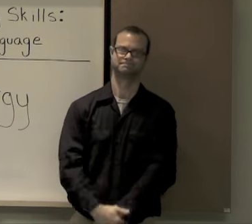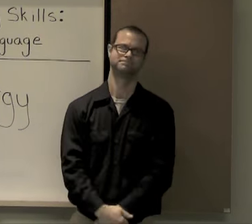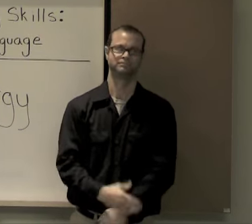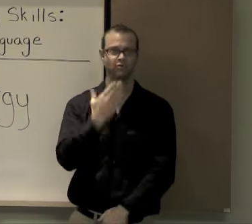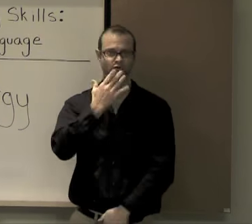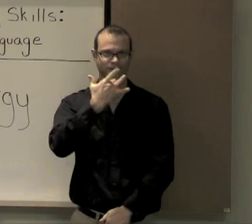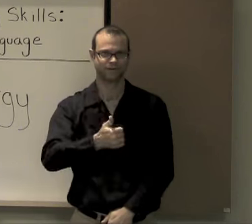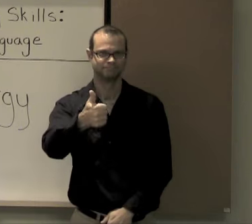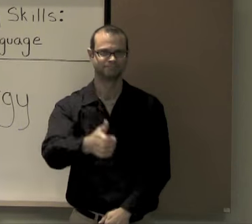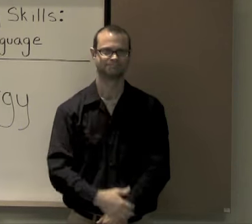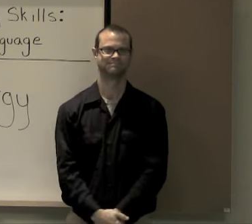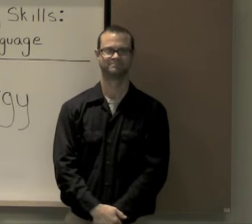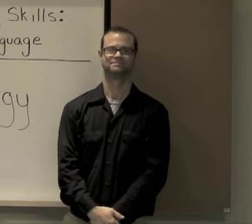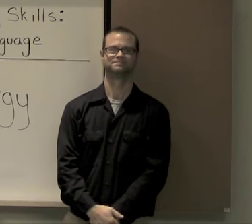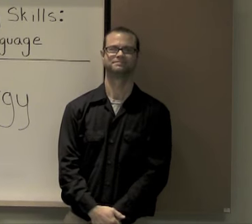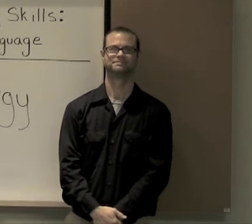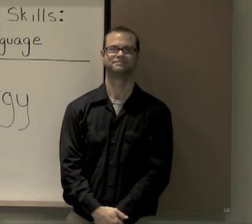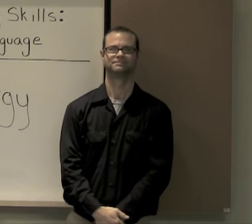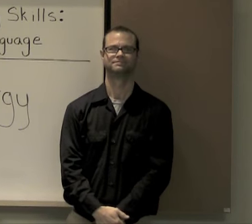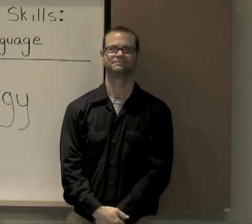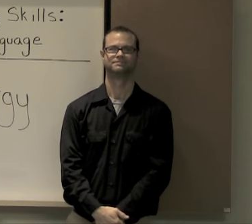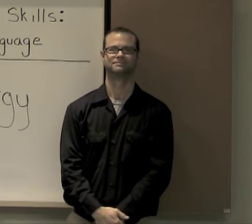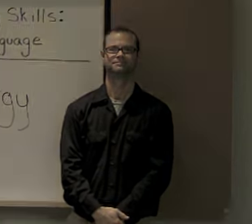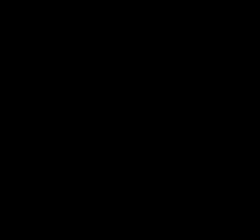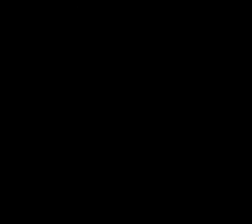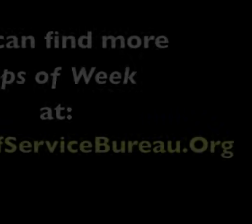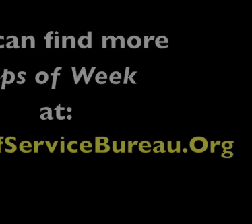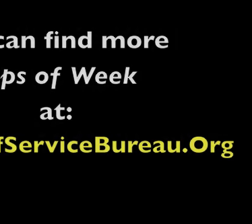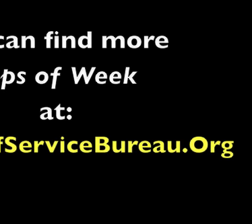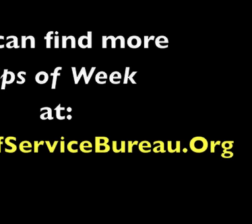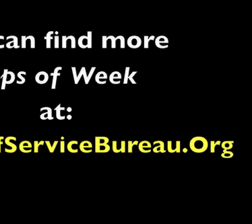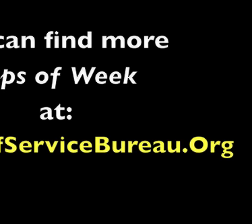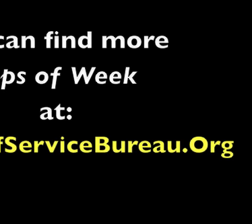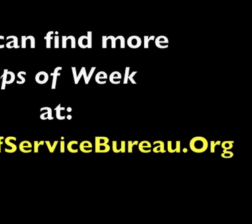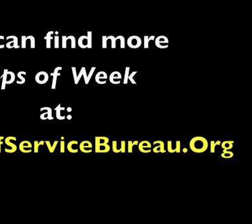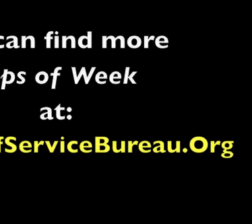long pauses between their question and your answer. When you hesitate it may appear that you do not know how to answer that question or that you are slow. Try to demonstrate a good level of energy when you're answering questions or speaking. This will let the interviewer know that you do have the energy level to do the job they are asking you to do. Thank you and good luck!